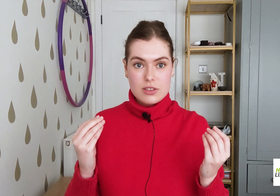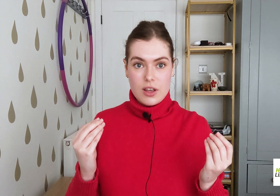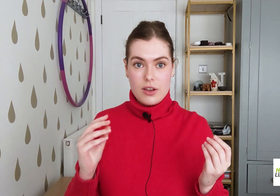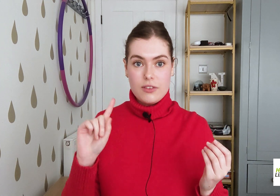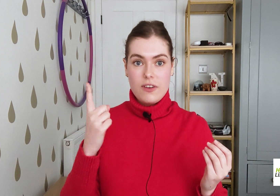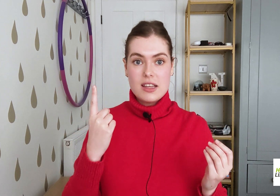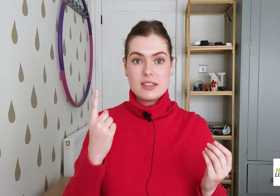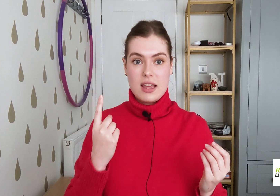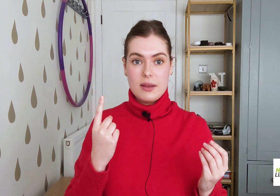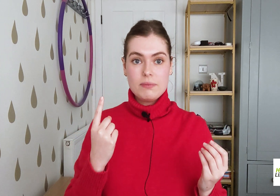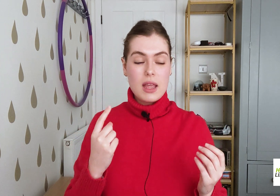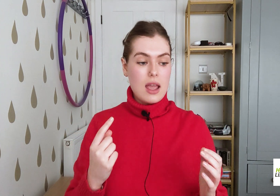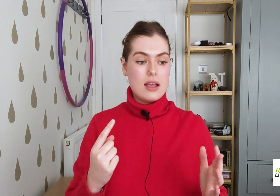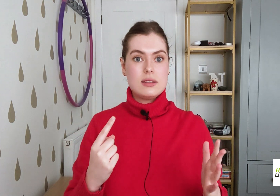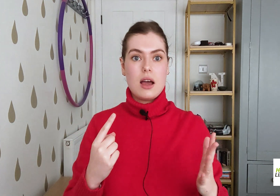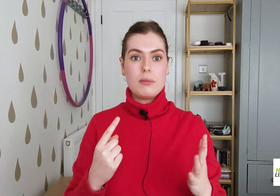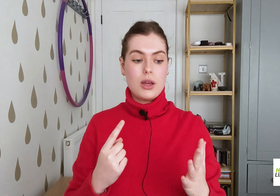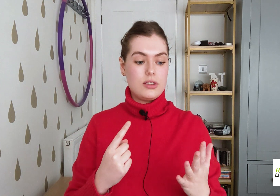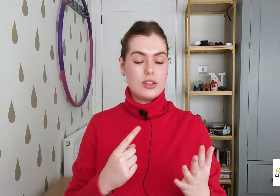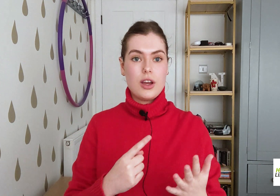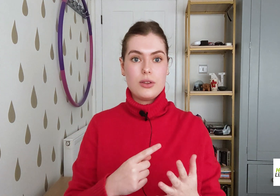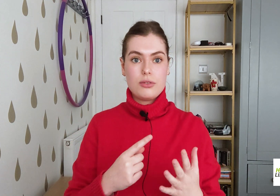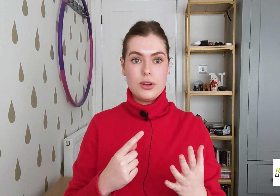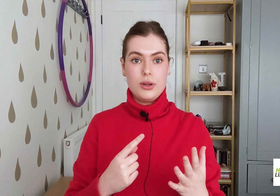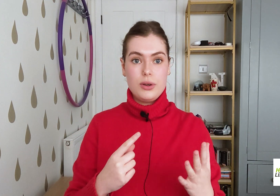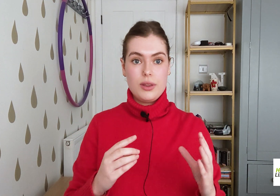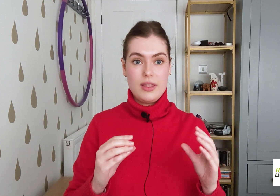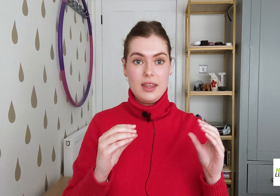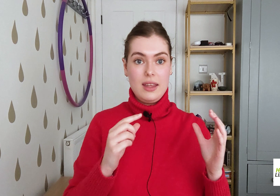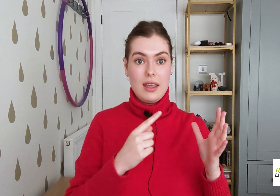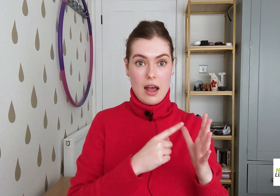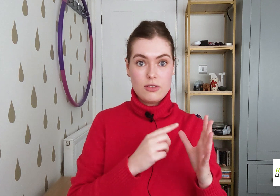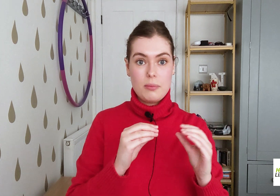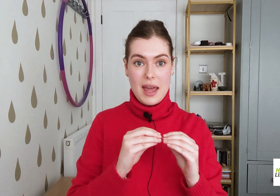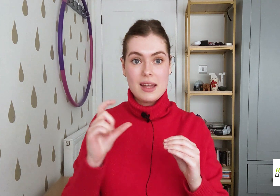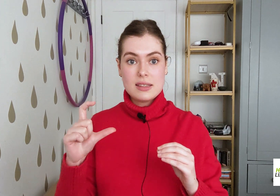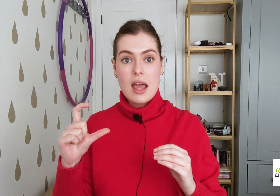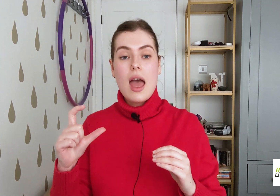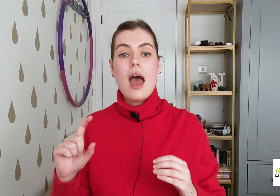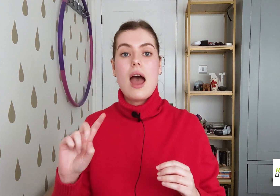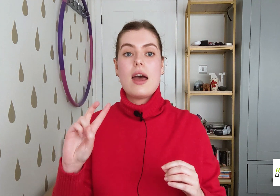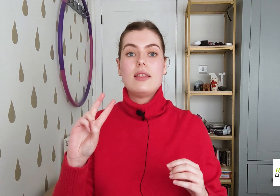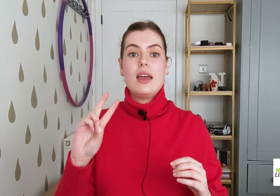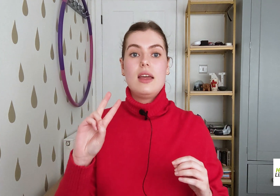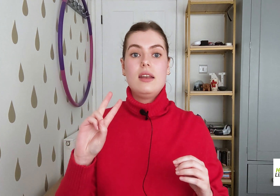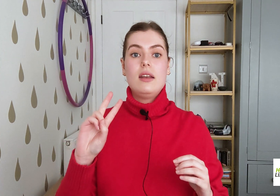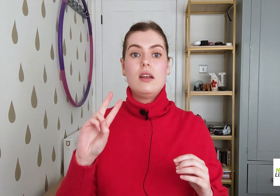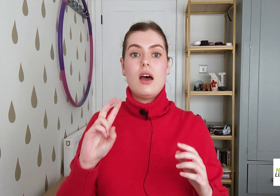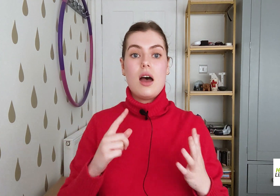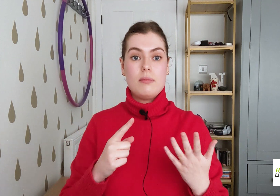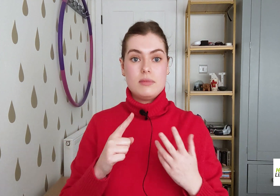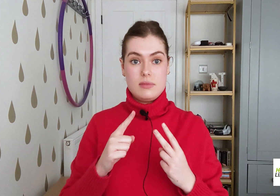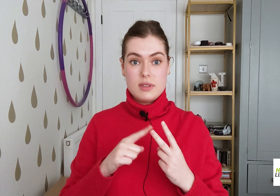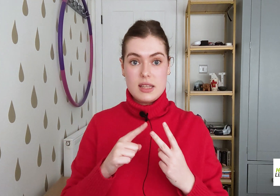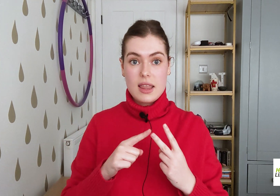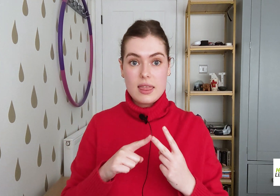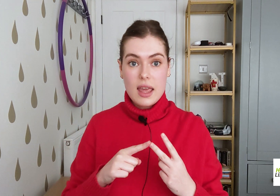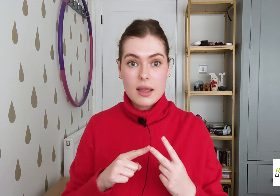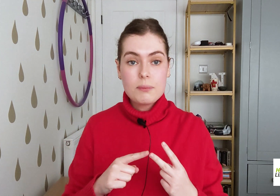So the first thing is I'm going to go through the alphabet. And then second thing